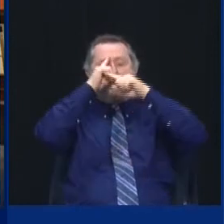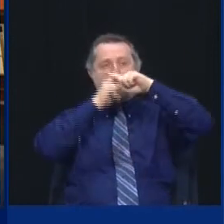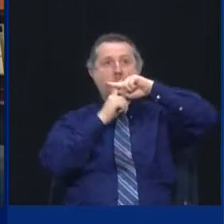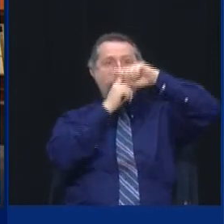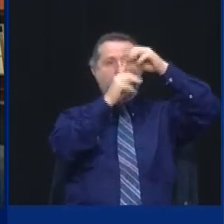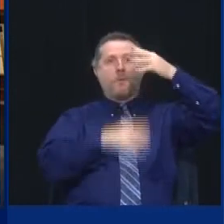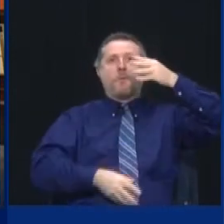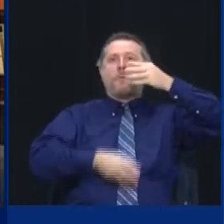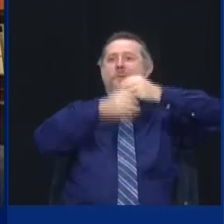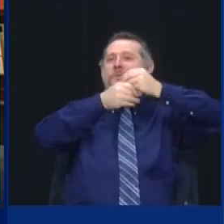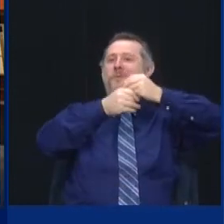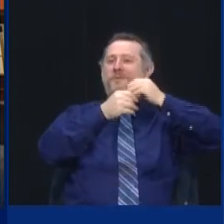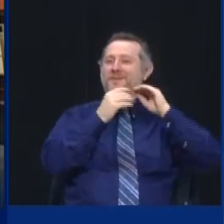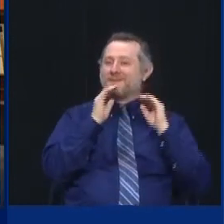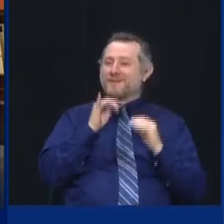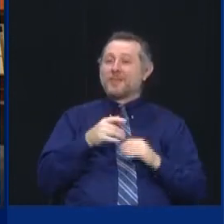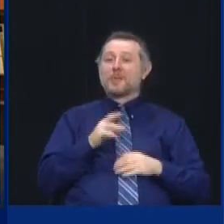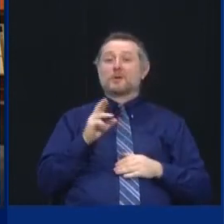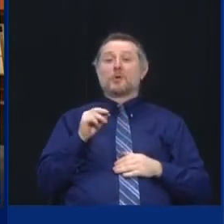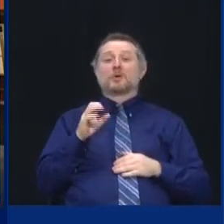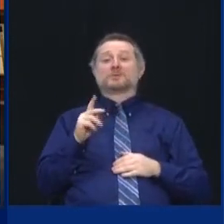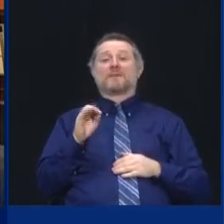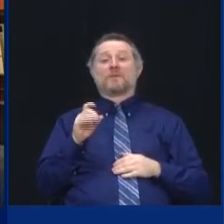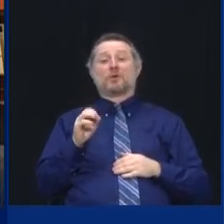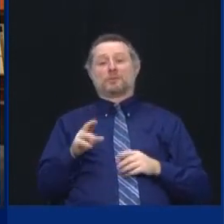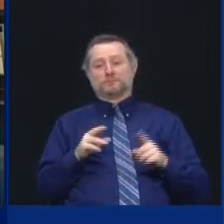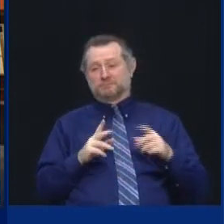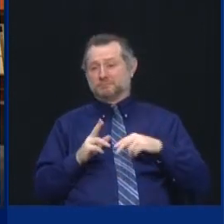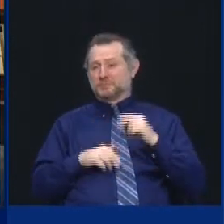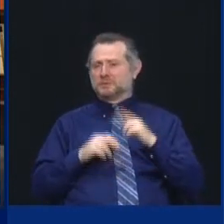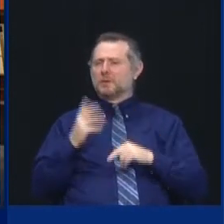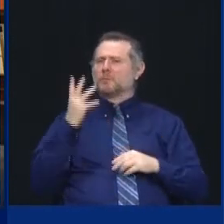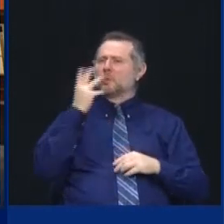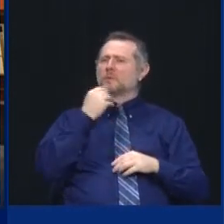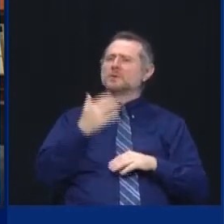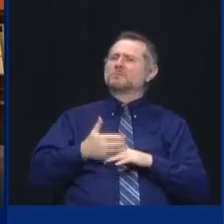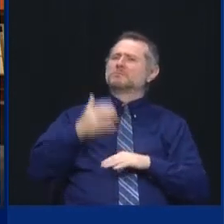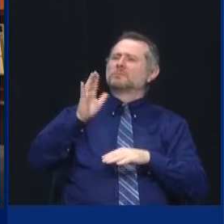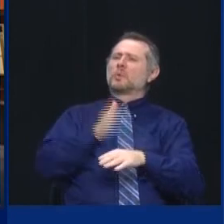THE DEPRESSION AND WE WANT THAT BUILDING TO RISE AND WE WANT THOSE SPIRITS TO RISE.